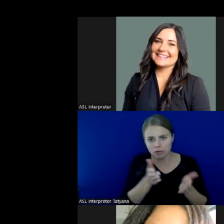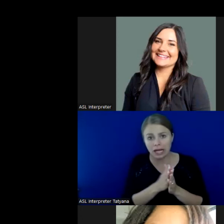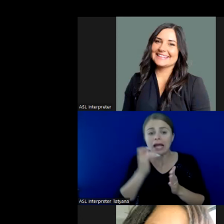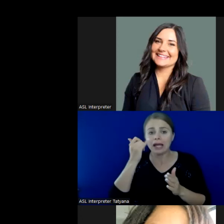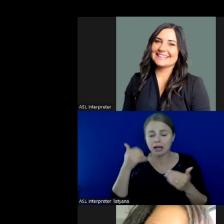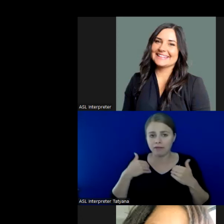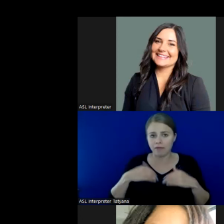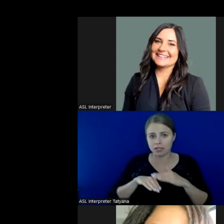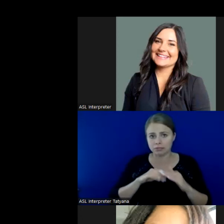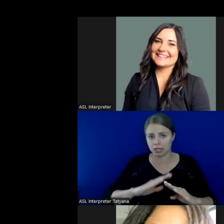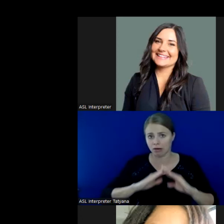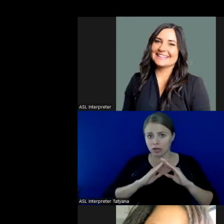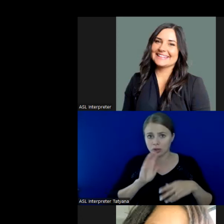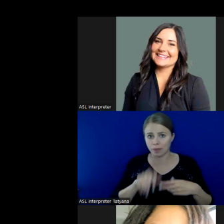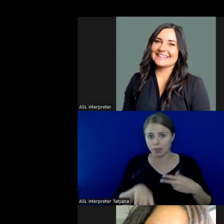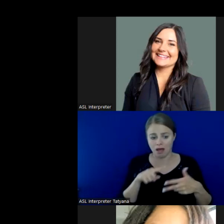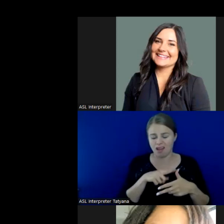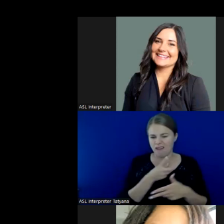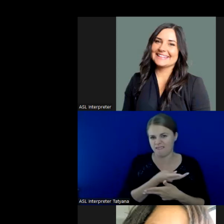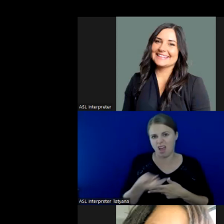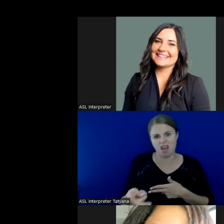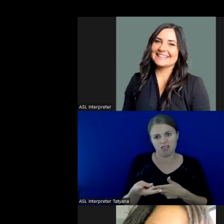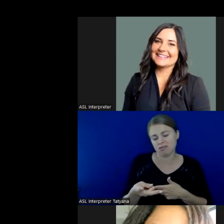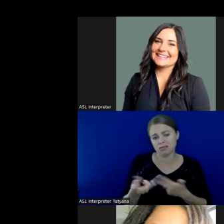So, that fails to meet that requirement.